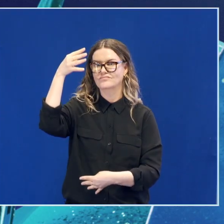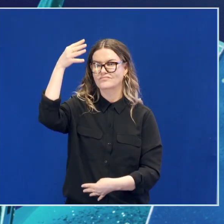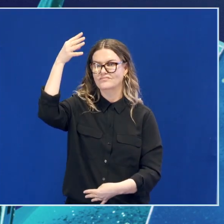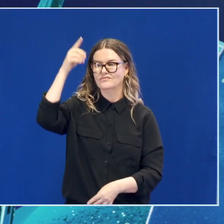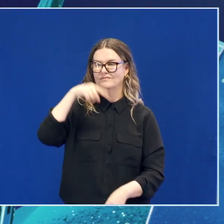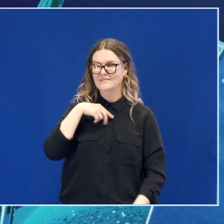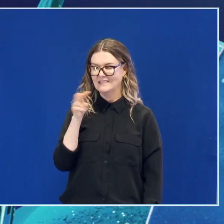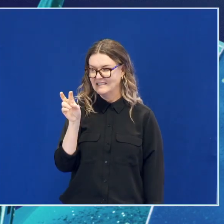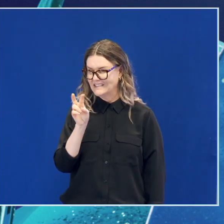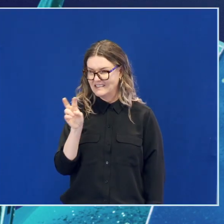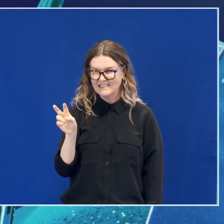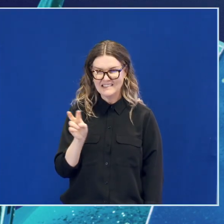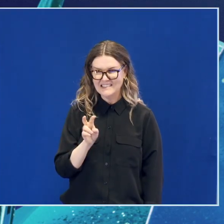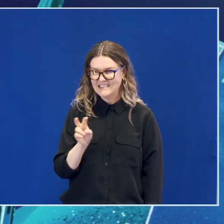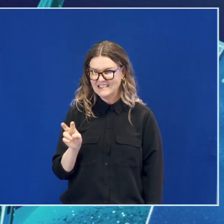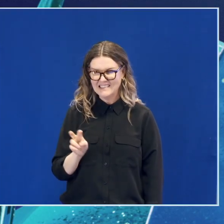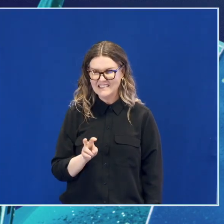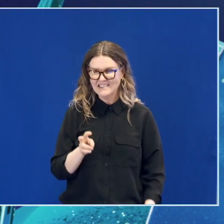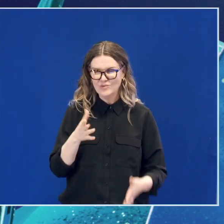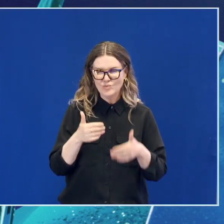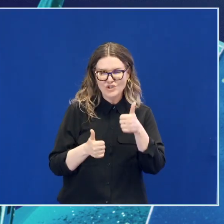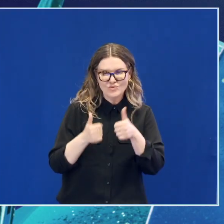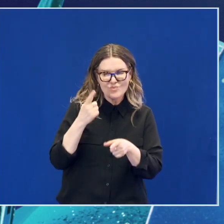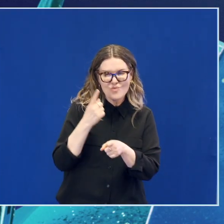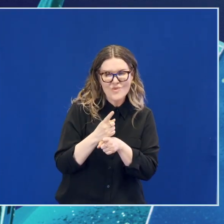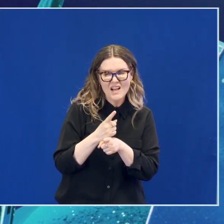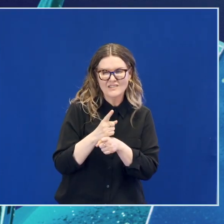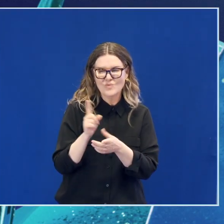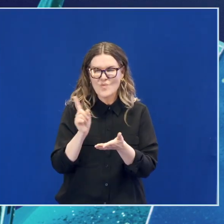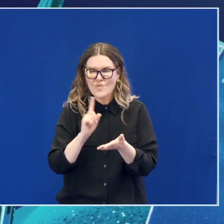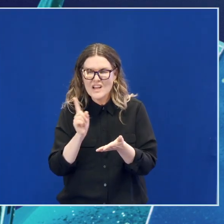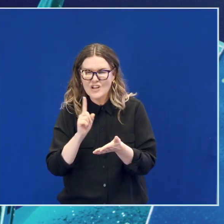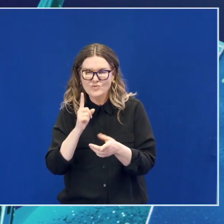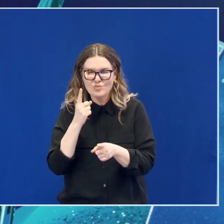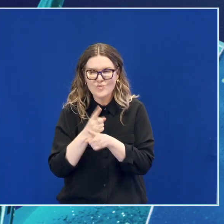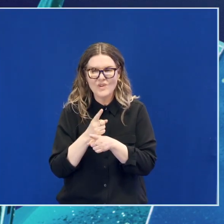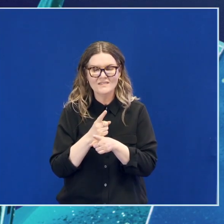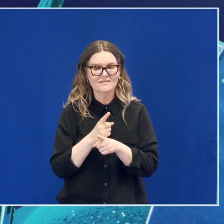Incredibly useful. Also incredibly useful for anyone who uses a screen reader